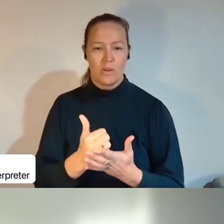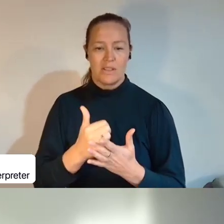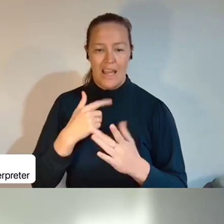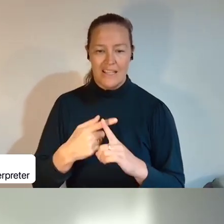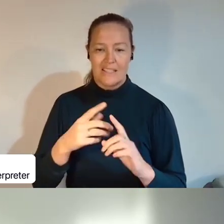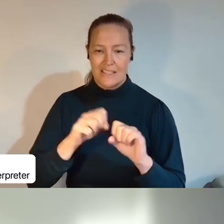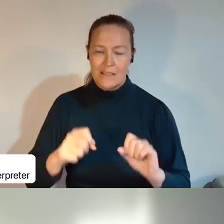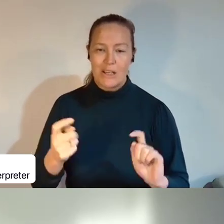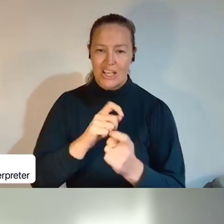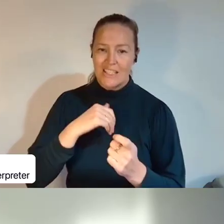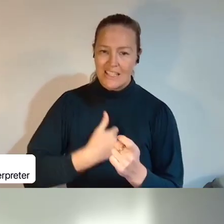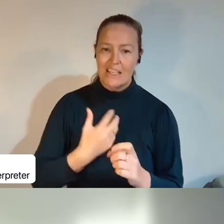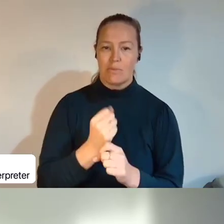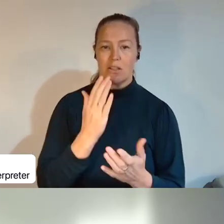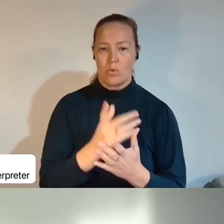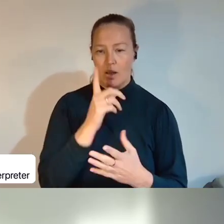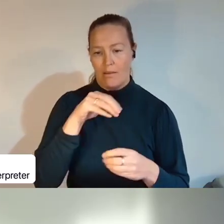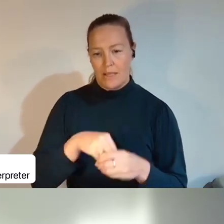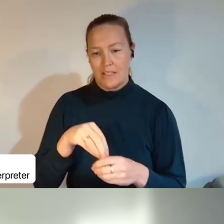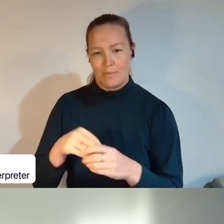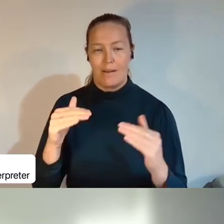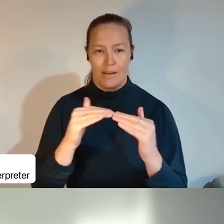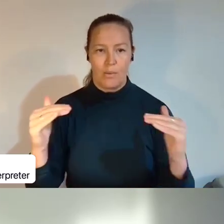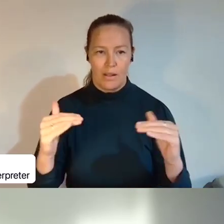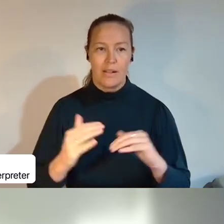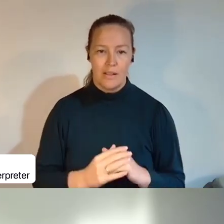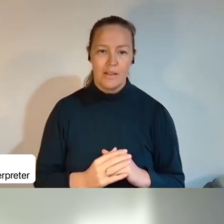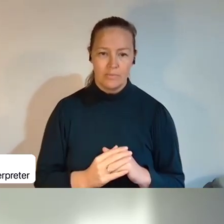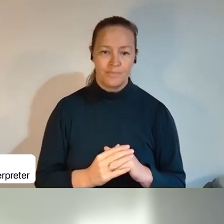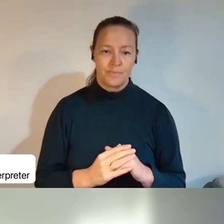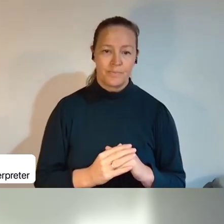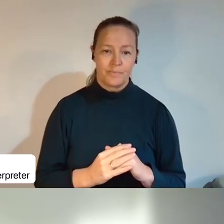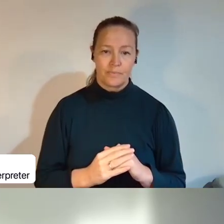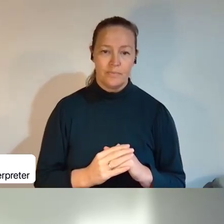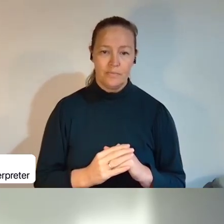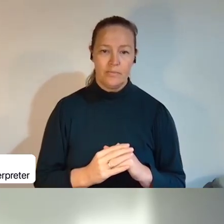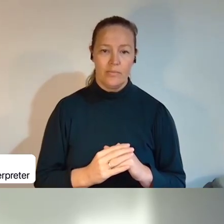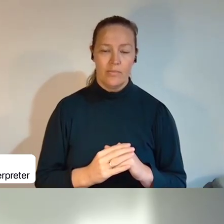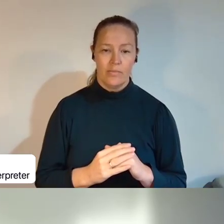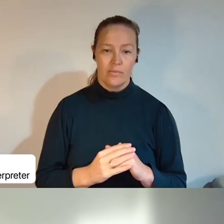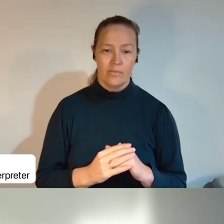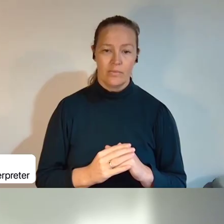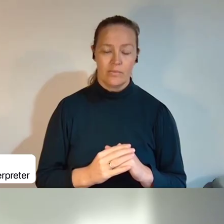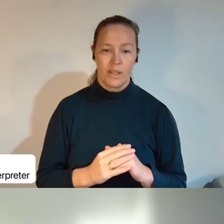ensure they can participate on an equal basis with everyone else. Ultimately, political participation